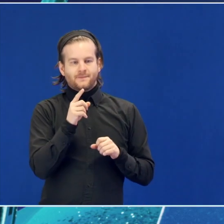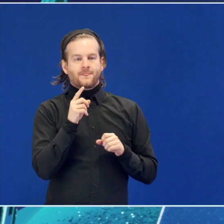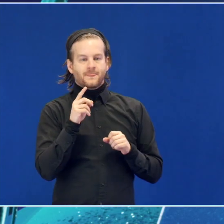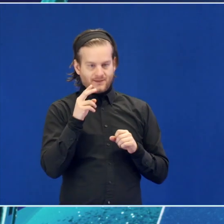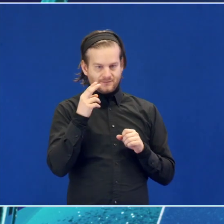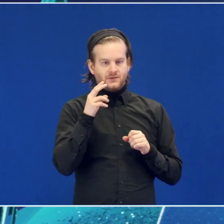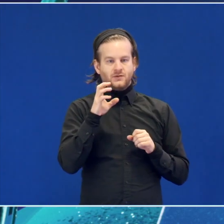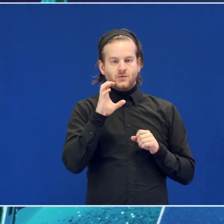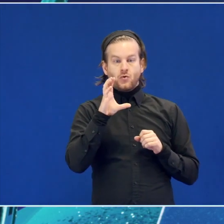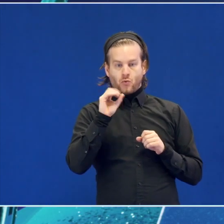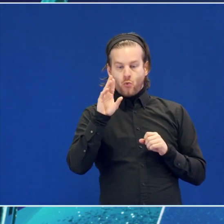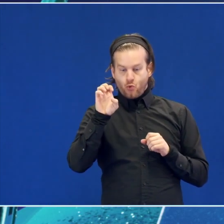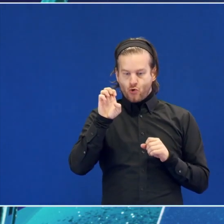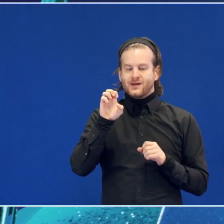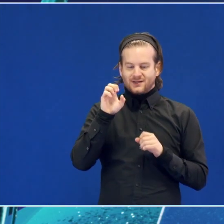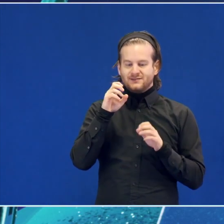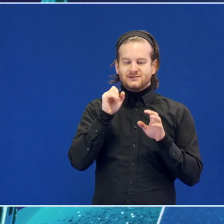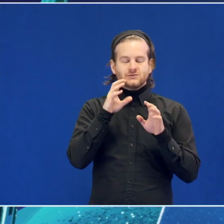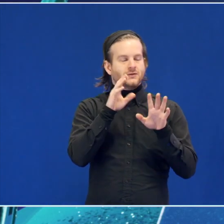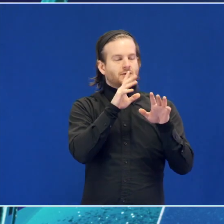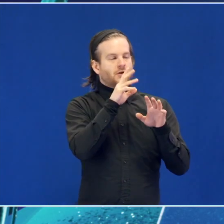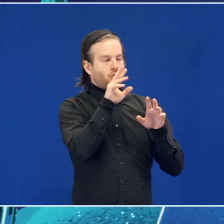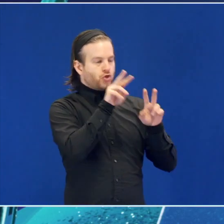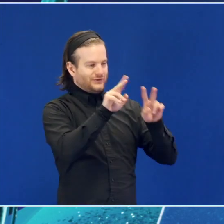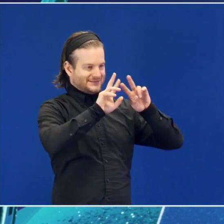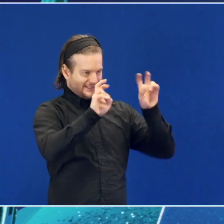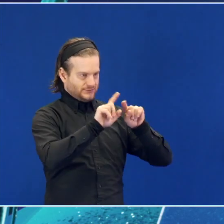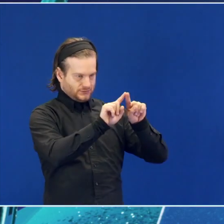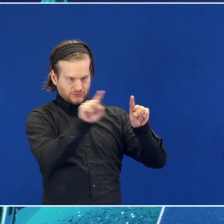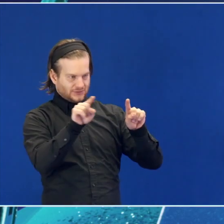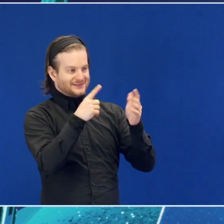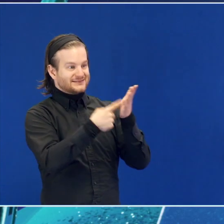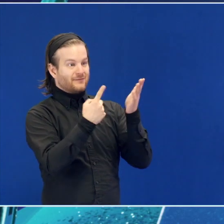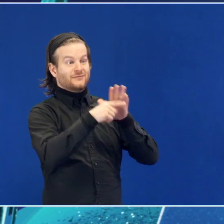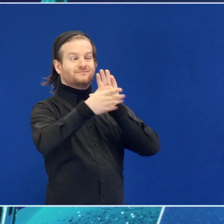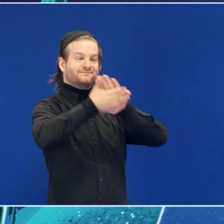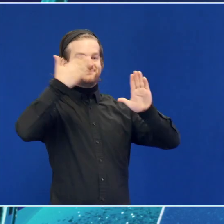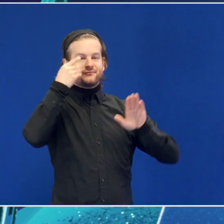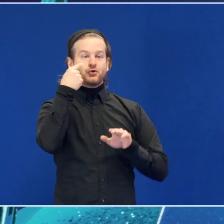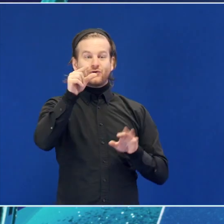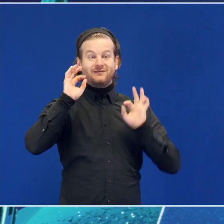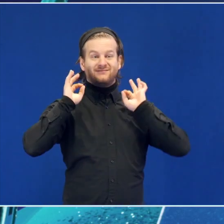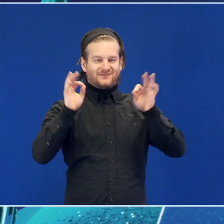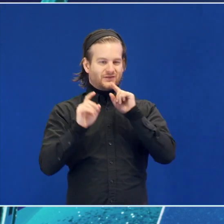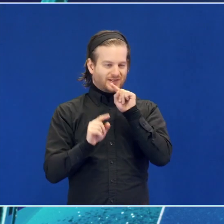to also be aware of in terms of how we're working with these models and just being sort of realistic